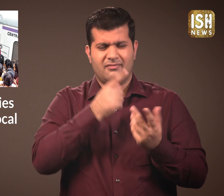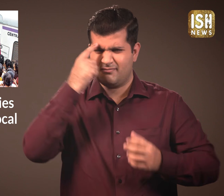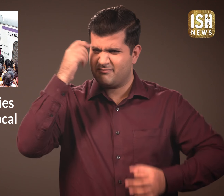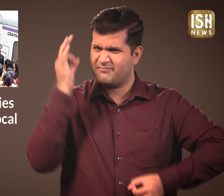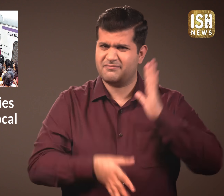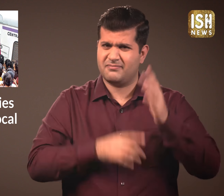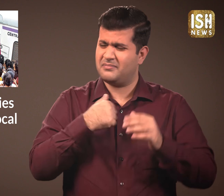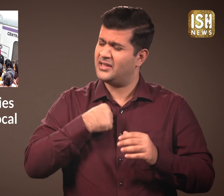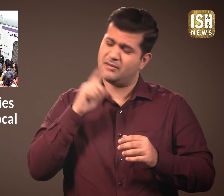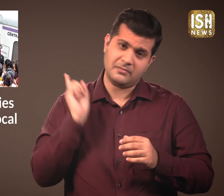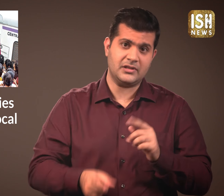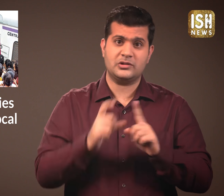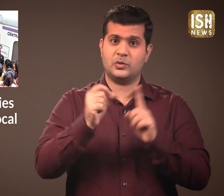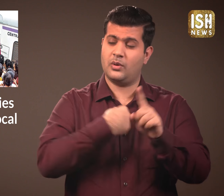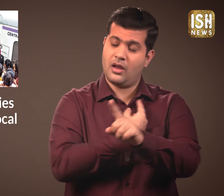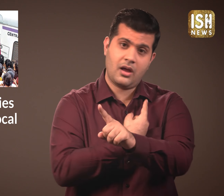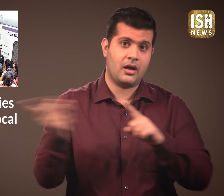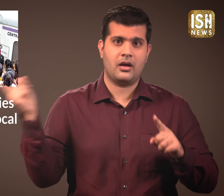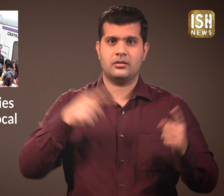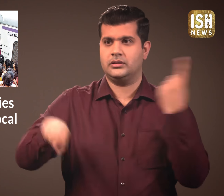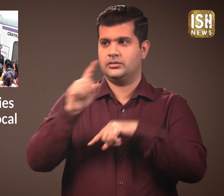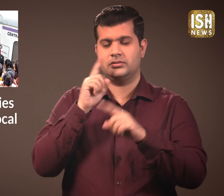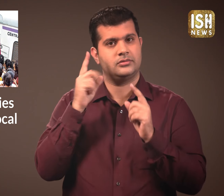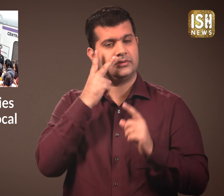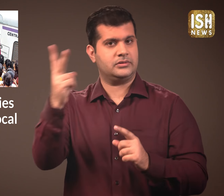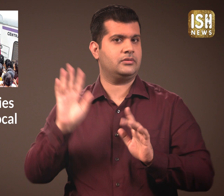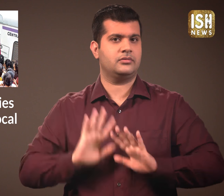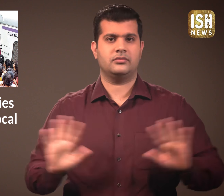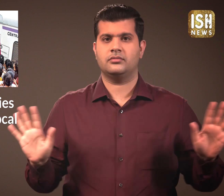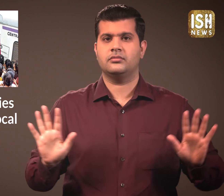They were very angry and will take strict action against them.